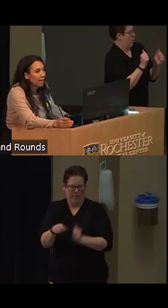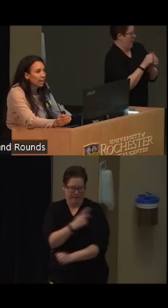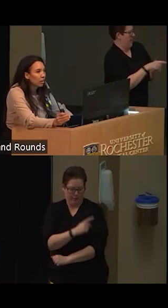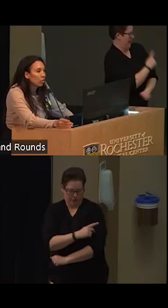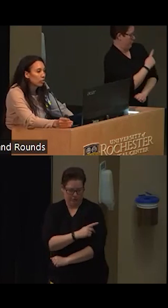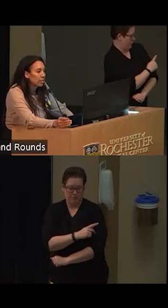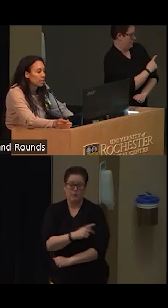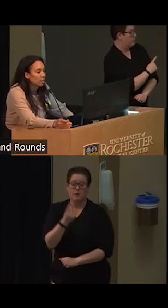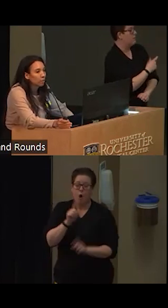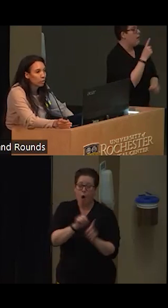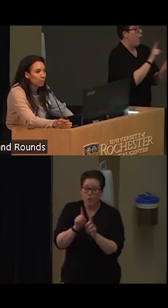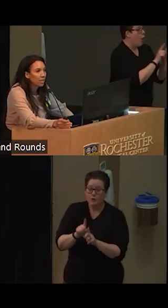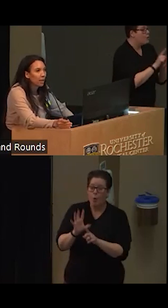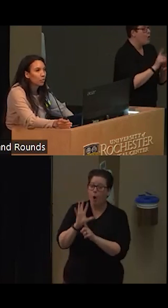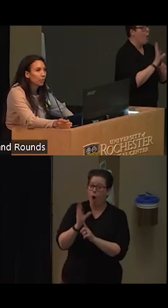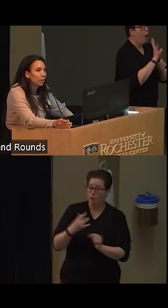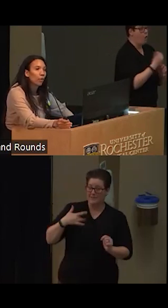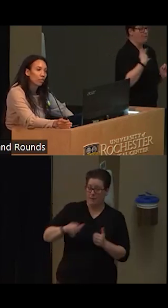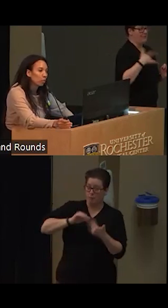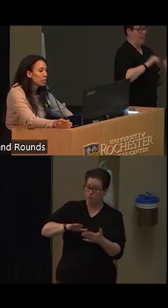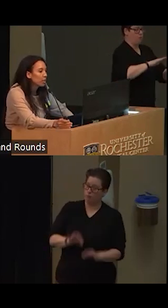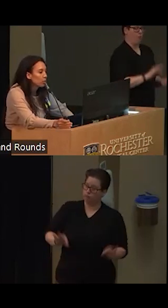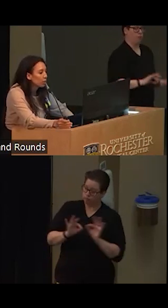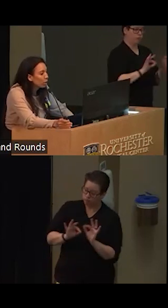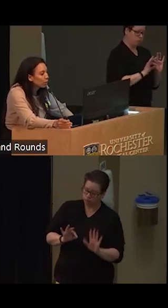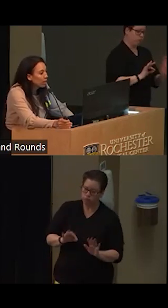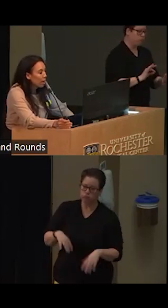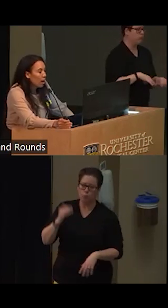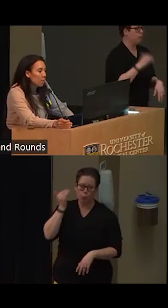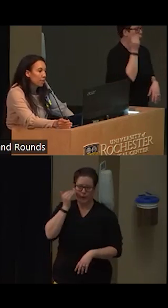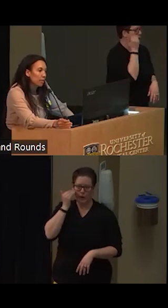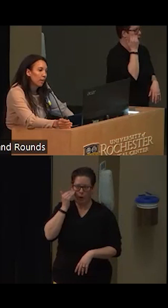that culturally sensitive approach piece that was really important to us because we know there's a